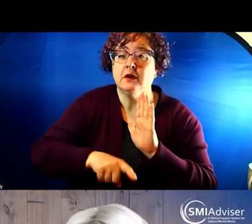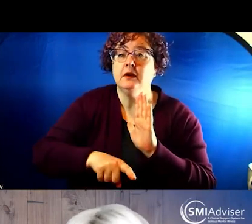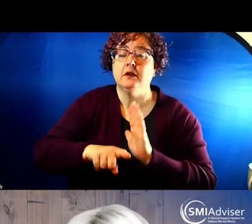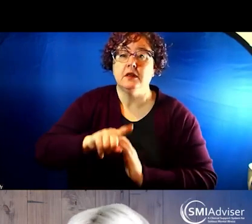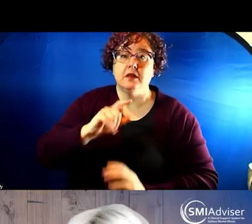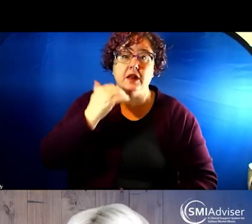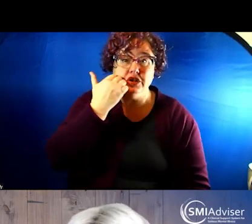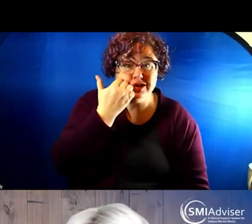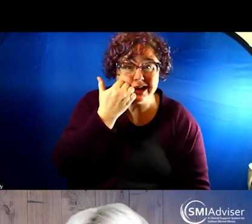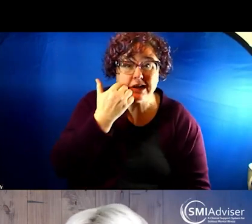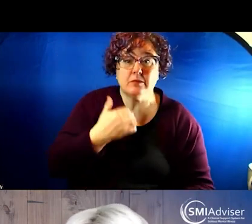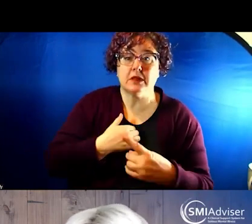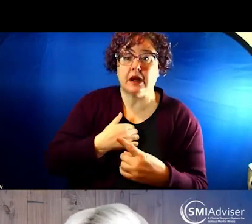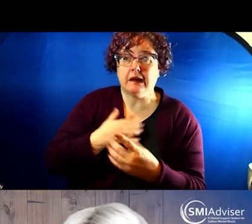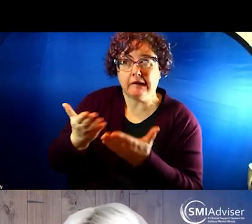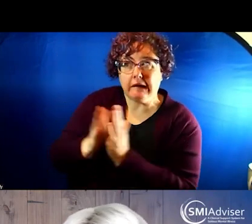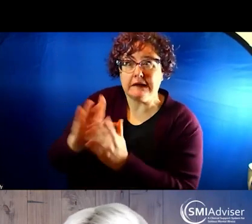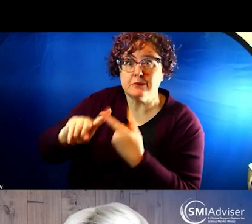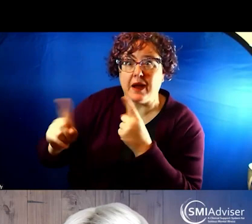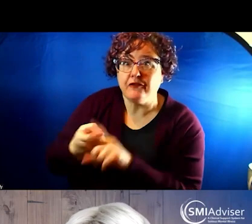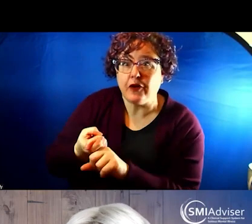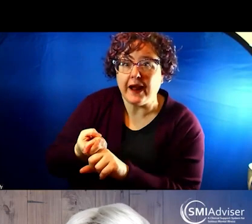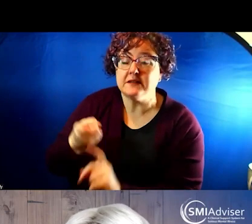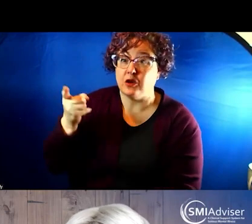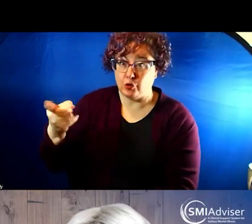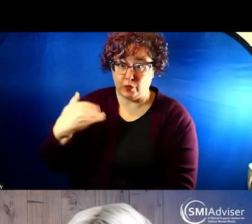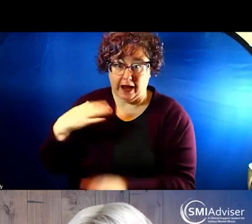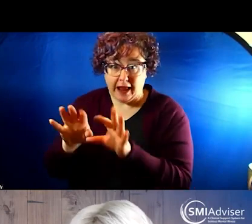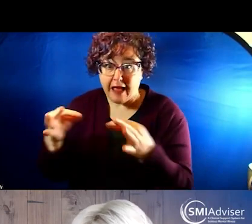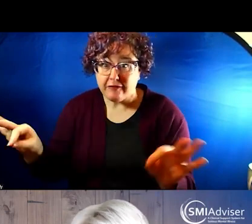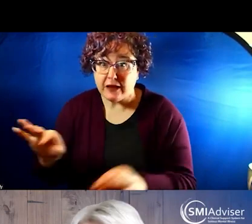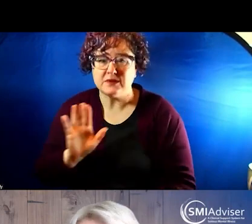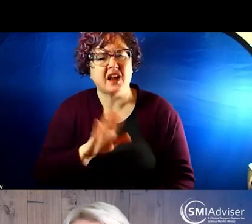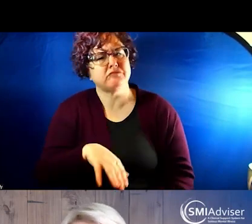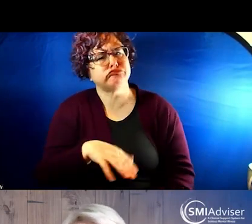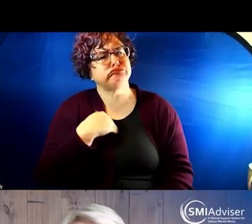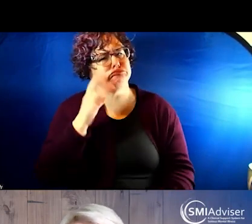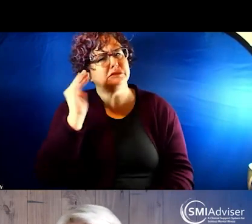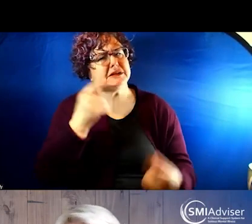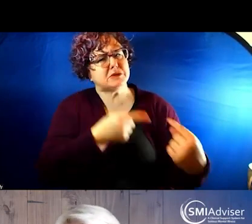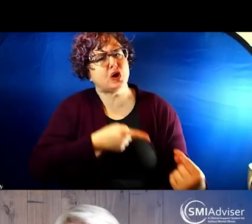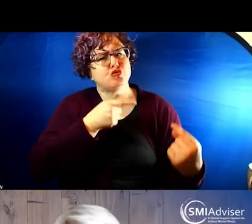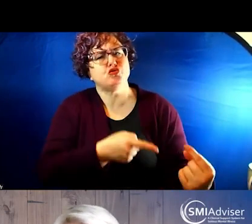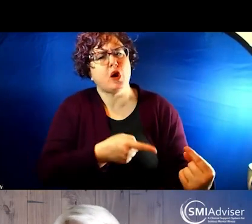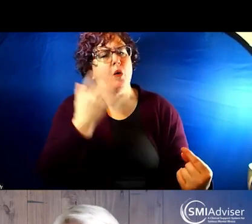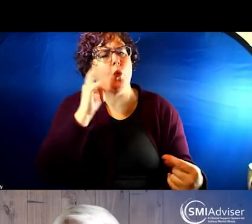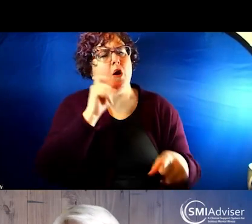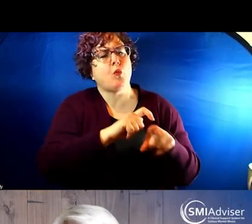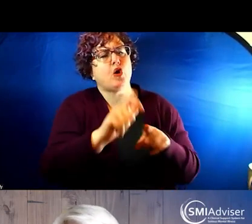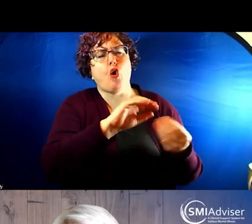DO THEY HAVE THE LANGUAGE TO SEE IT SEEMS LIKE YOU ARE STRUGGLING, WHY DON'T YOU REACH